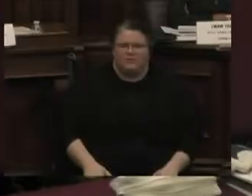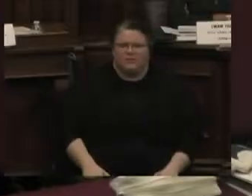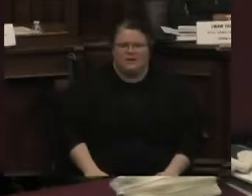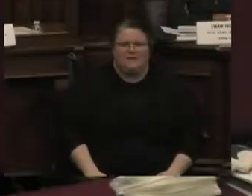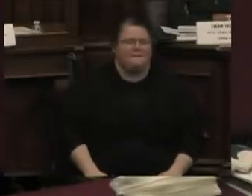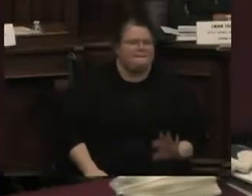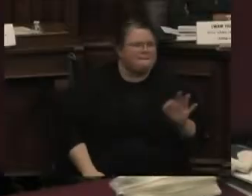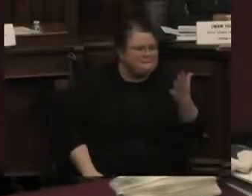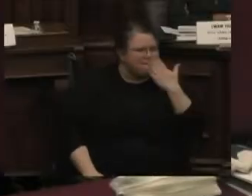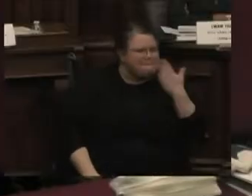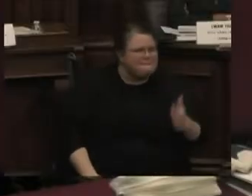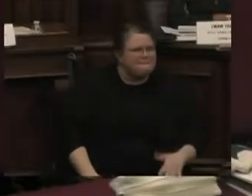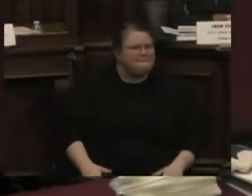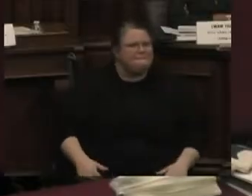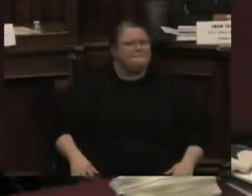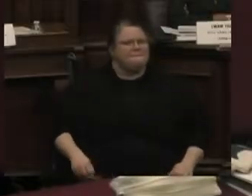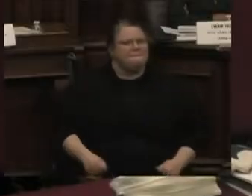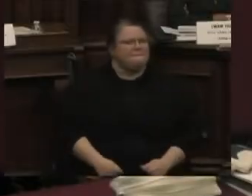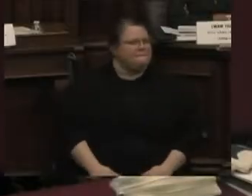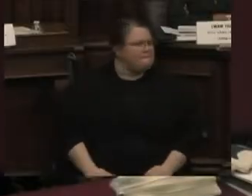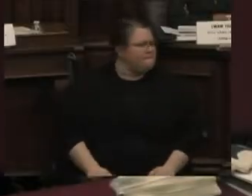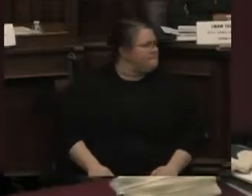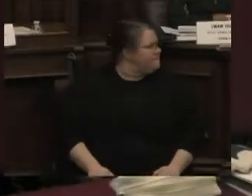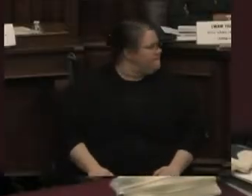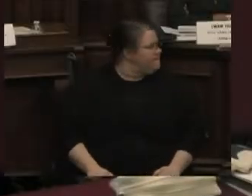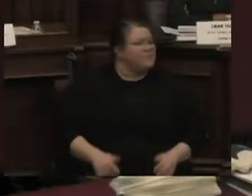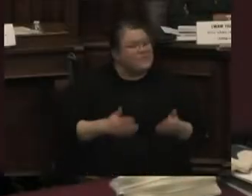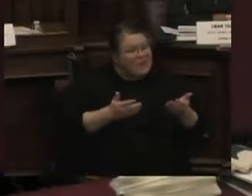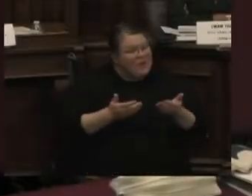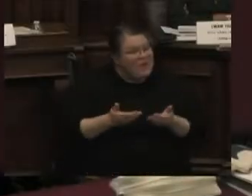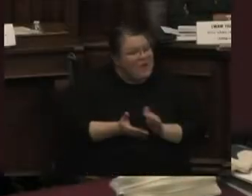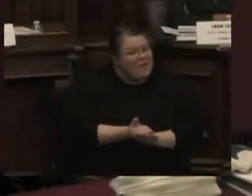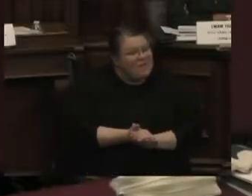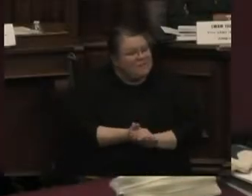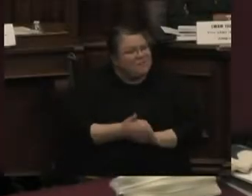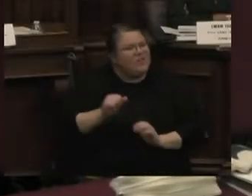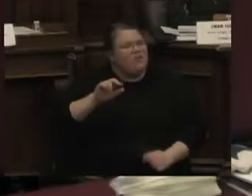we're truly excited to, to get